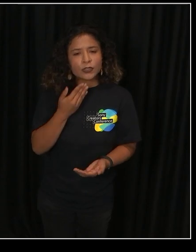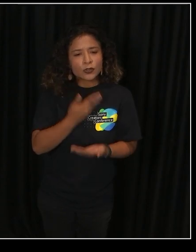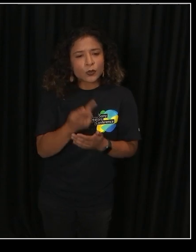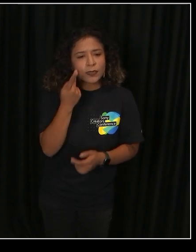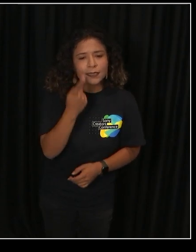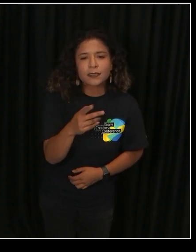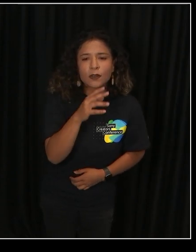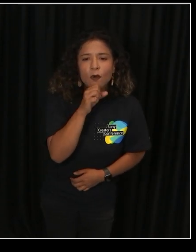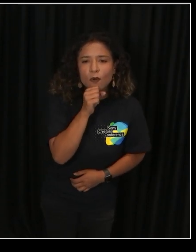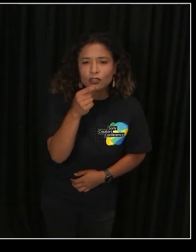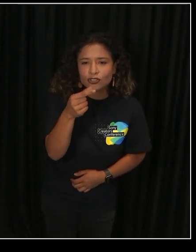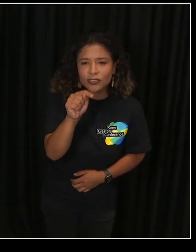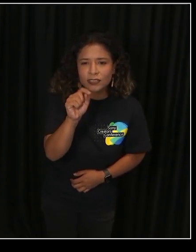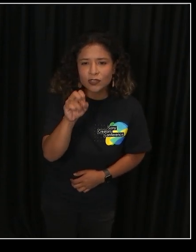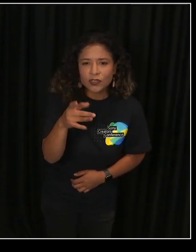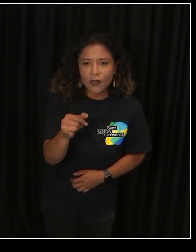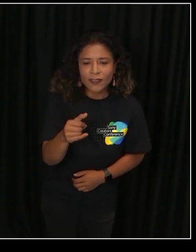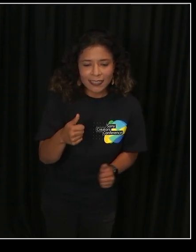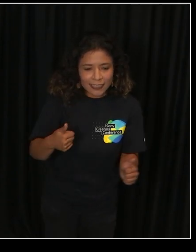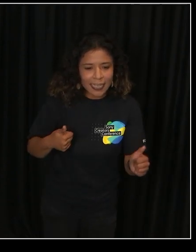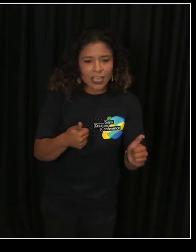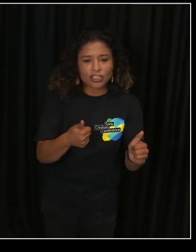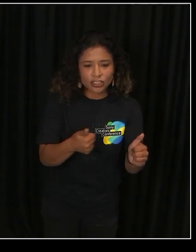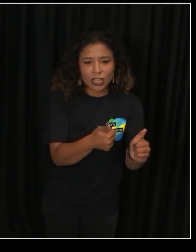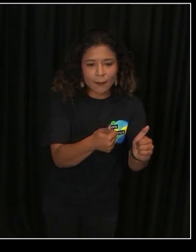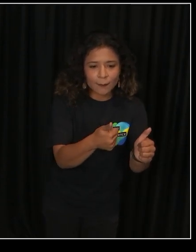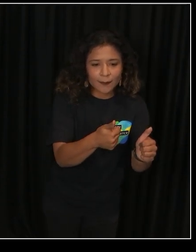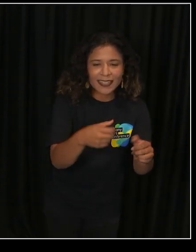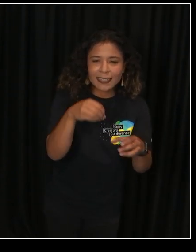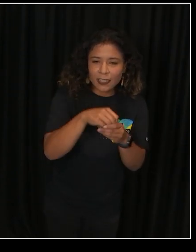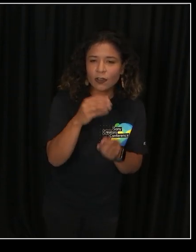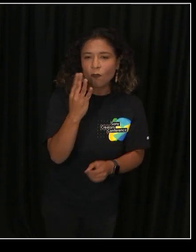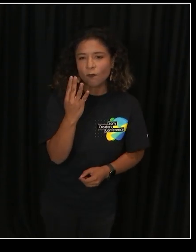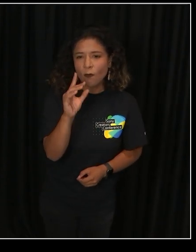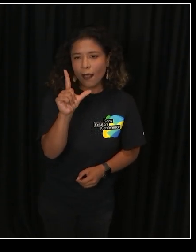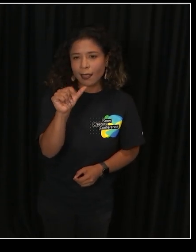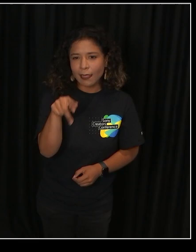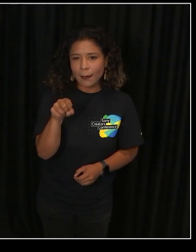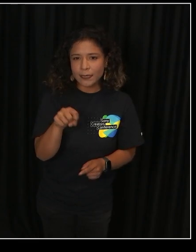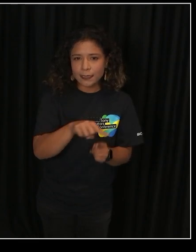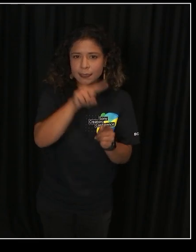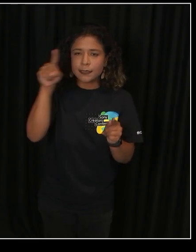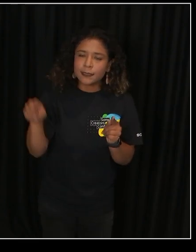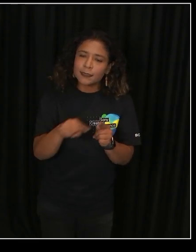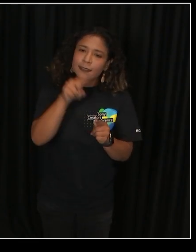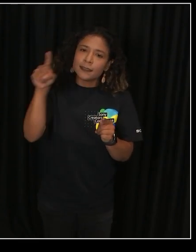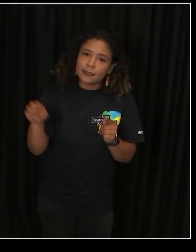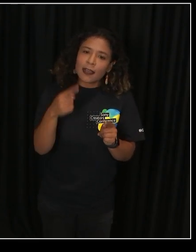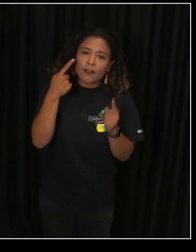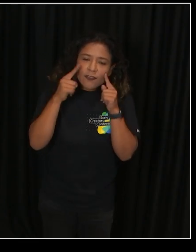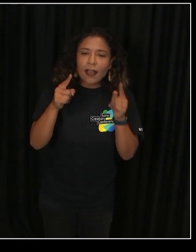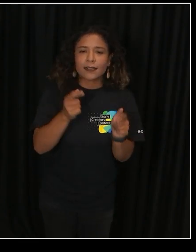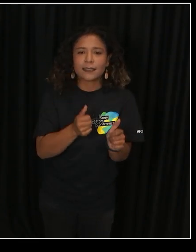catch up to the pack within four laps. And in this scene we'll see in that same location where I showed you that timid behavior,